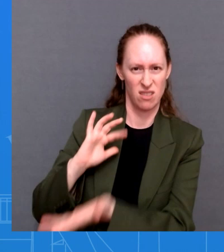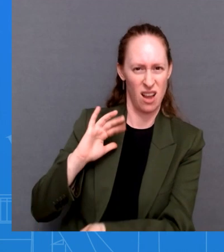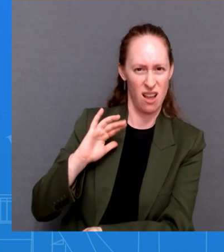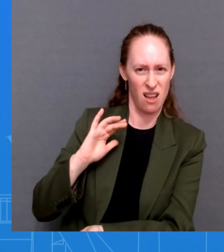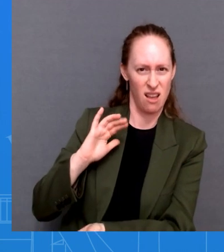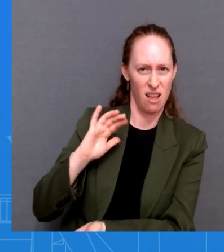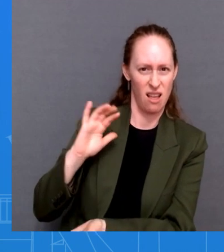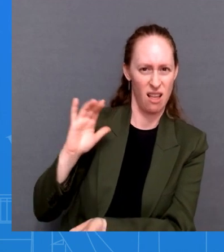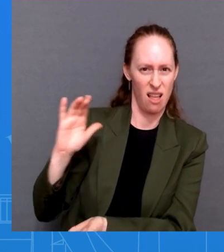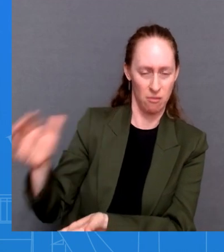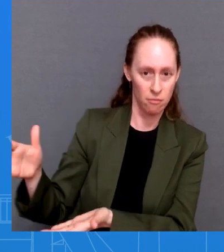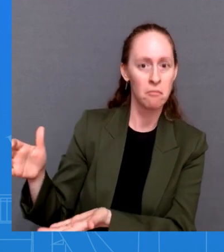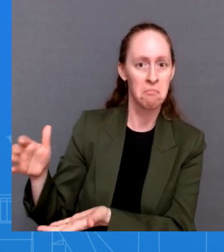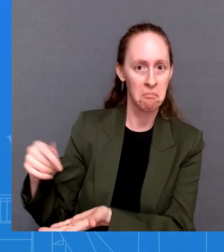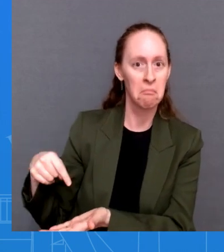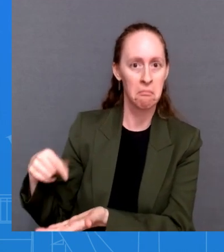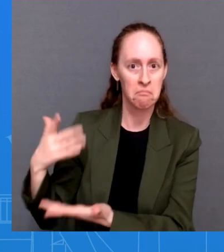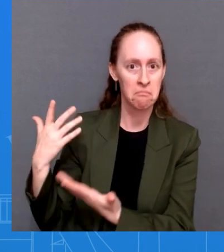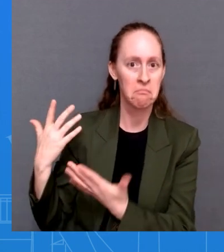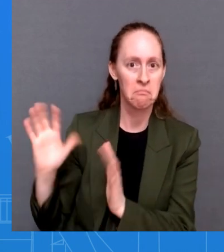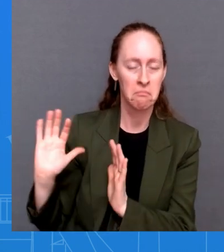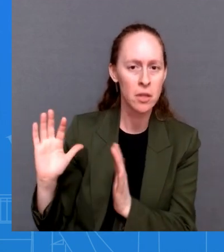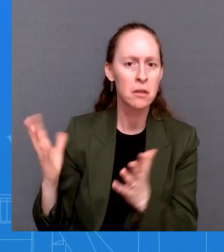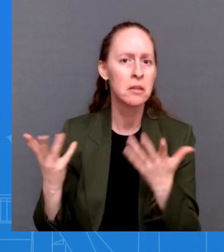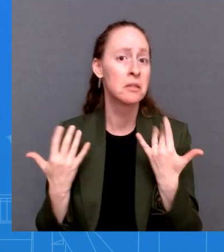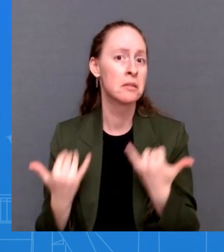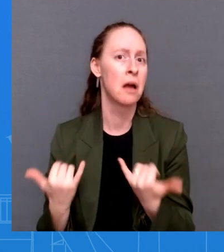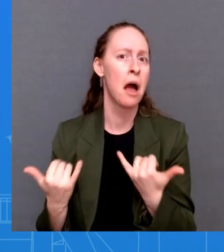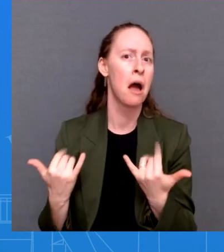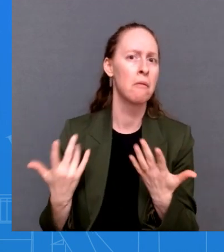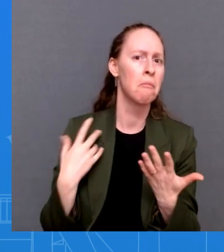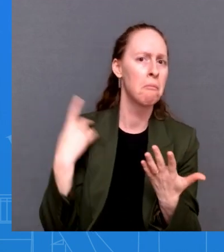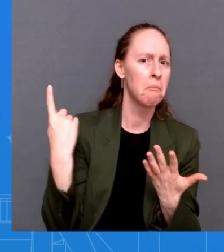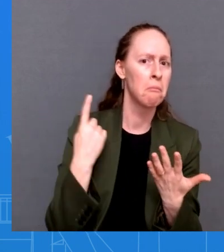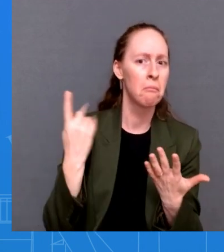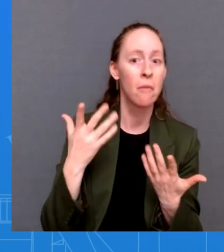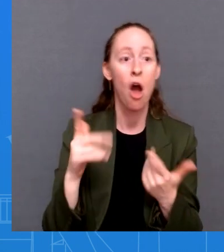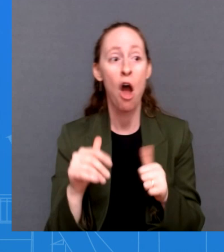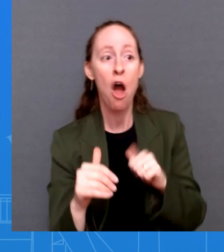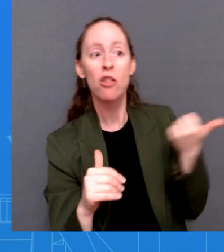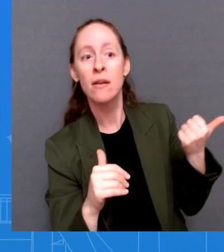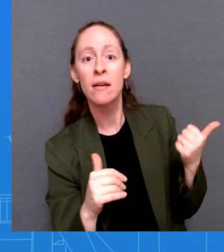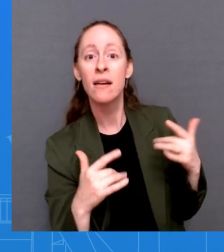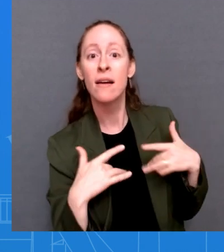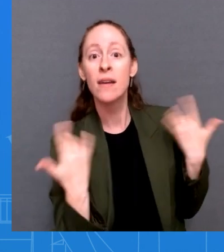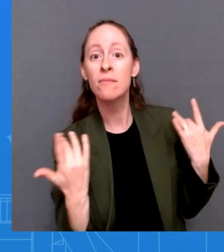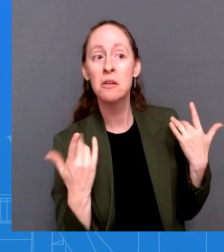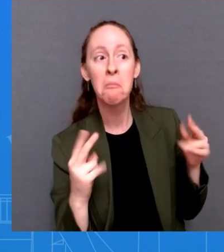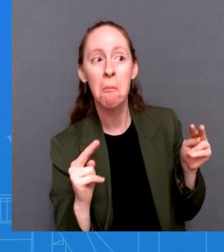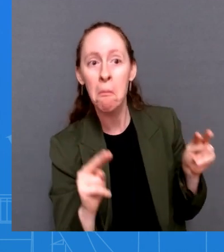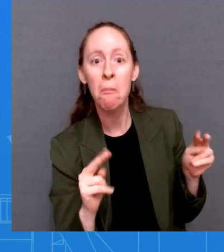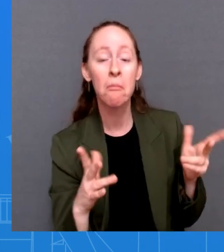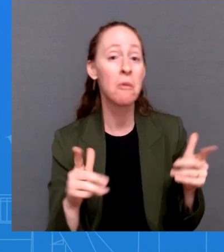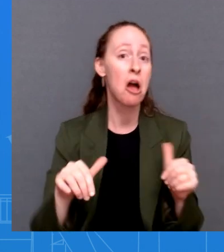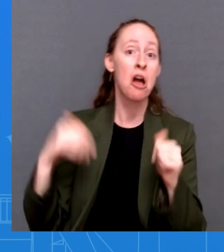like in Atlanta and New Orleans and others to make an effort to administer more of the allocated doses